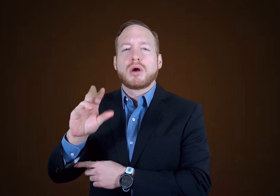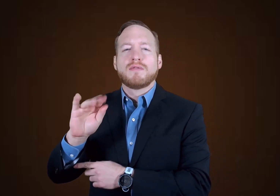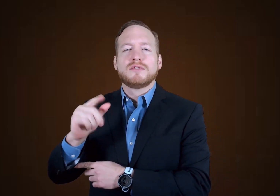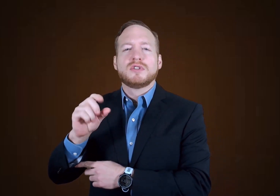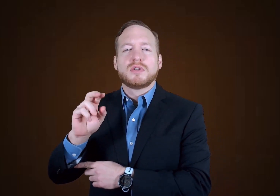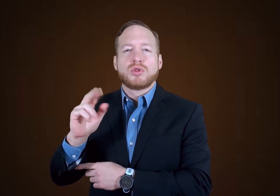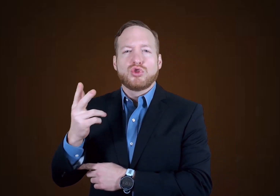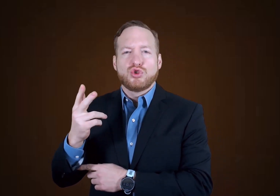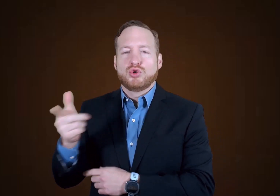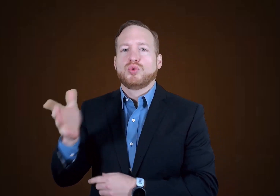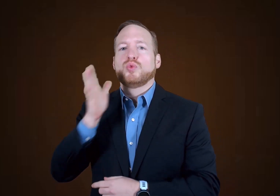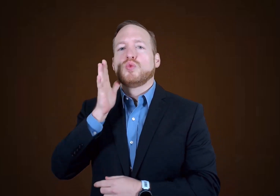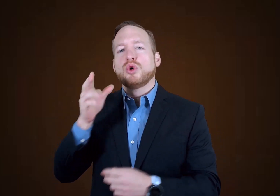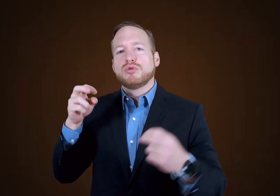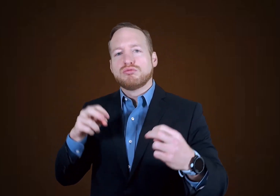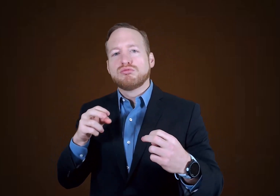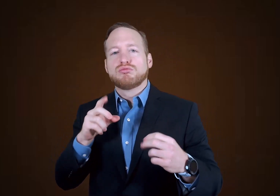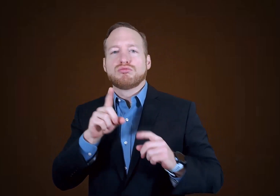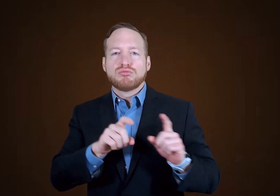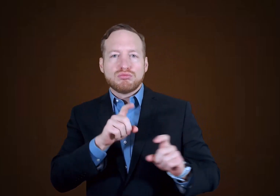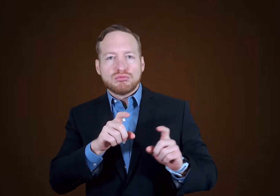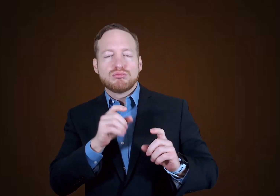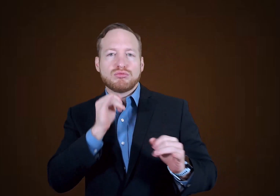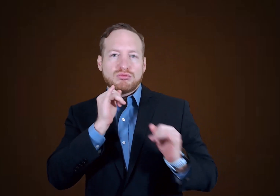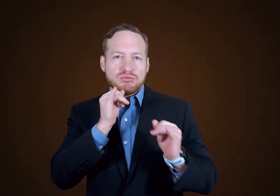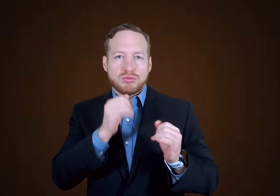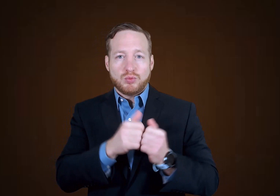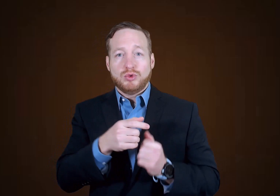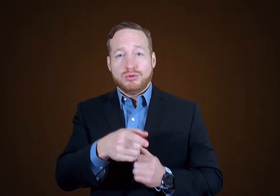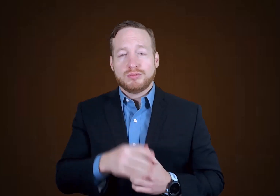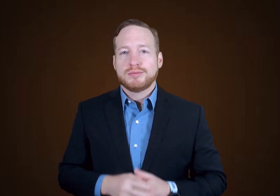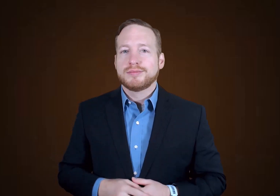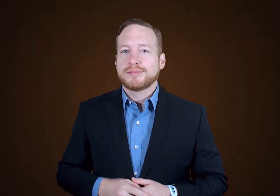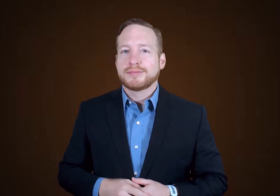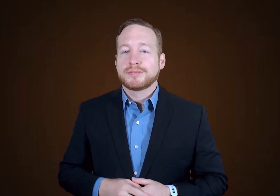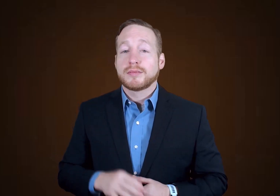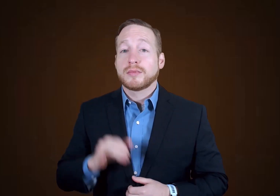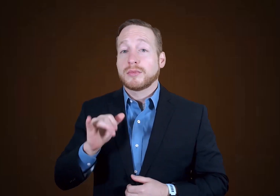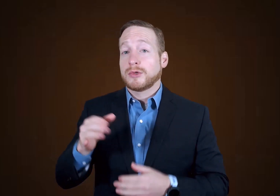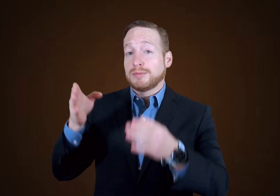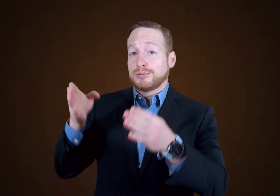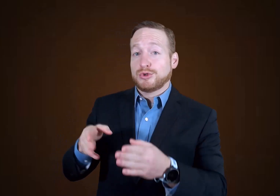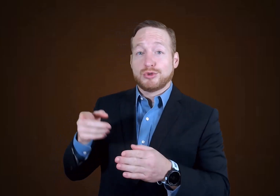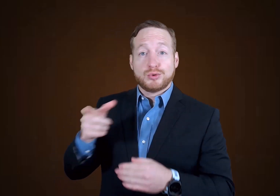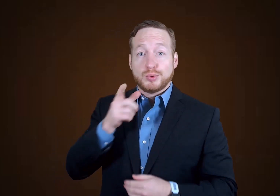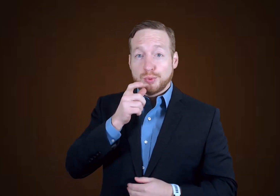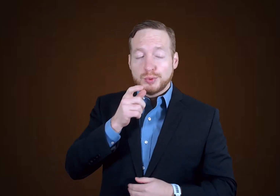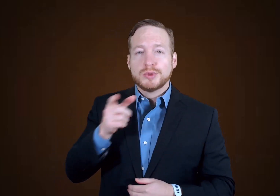our first set of speakers Earnest Covington III will be interviewing our first speaker